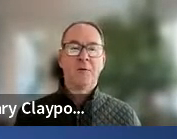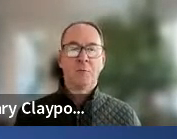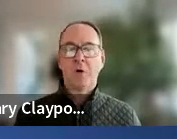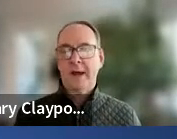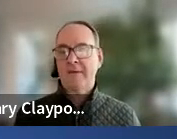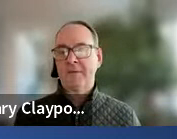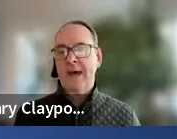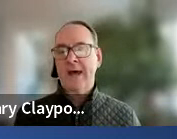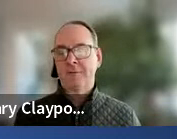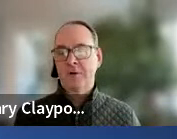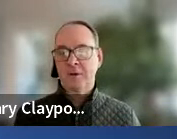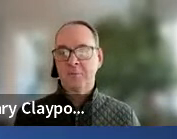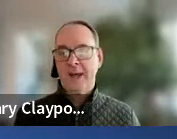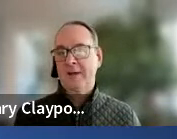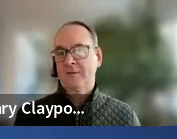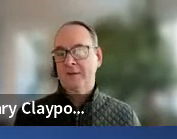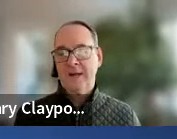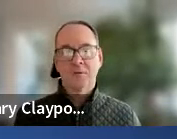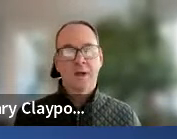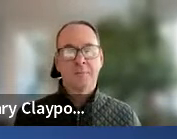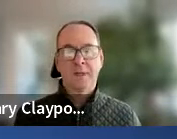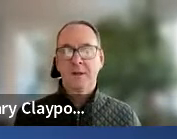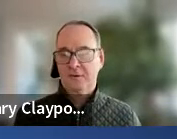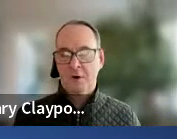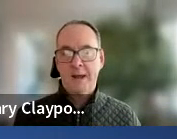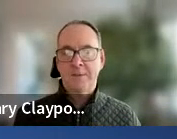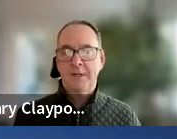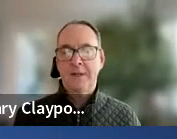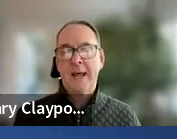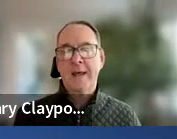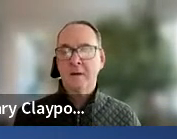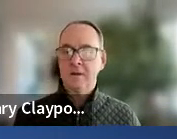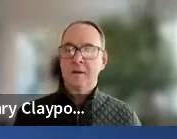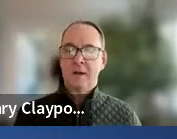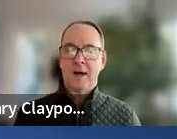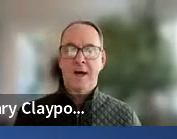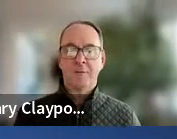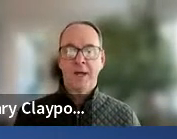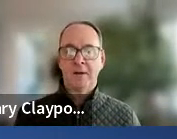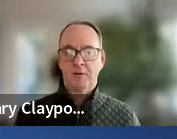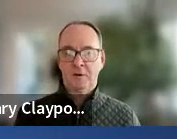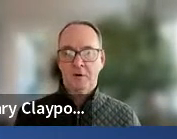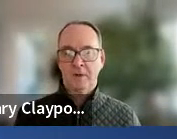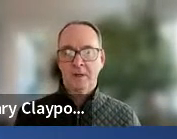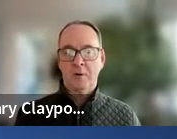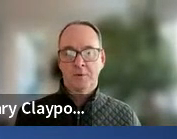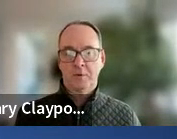it won't have the adverse impacts that have been described today and certainly hope to